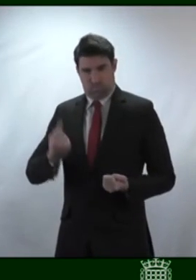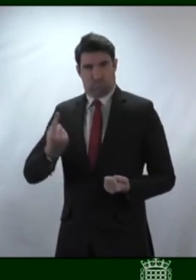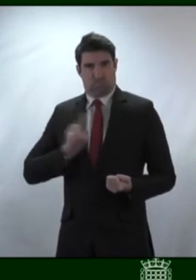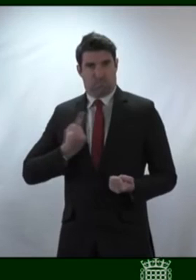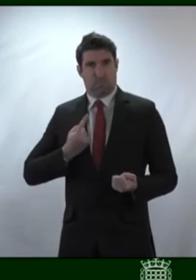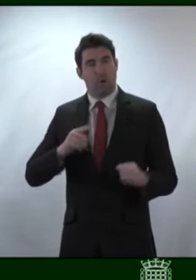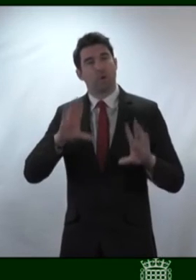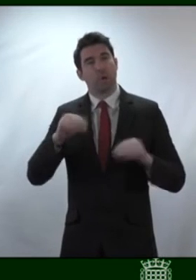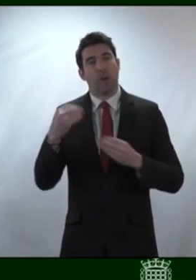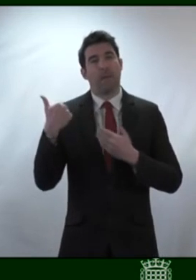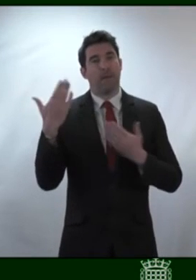The Prime Minister was asked— Engagements Michael Fabricant (Lichfield) (Con) If he will list his official engagements